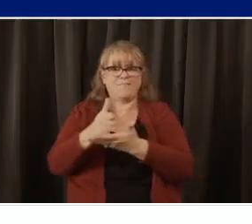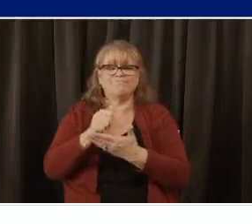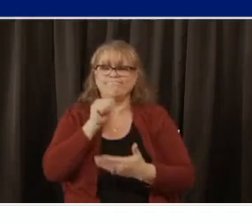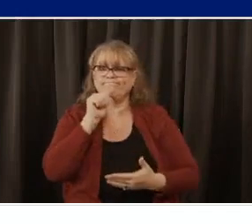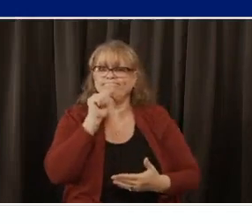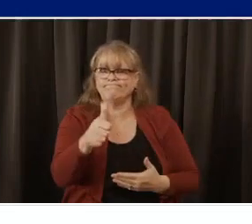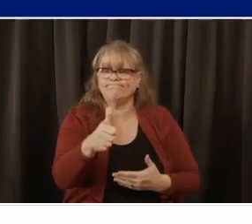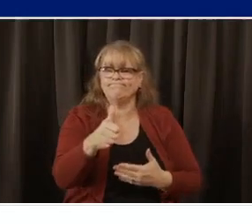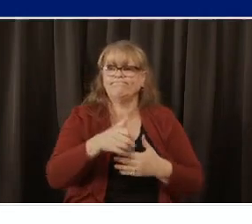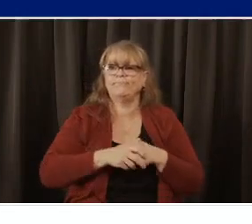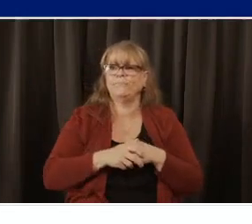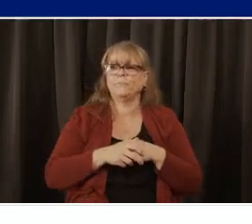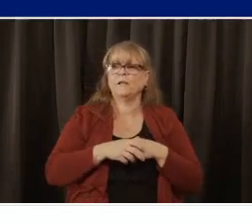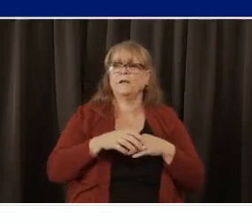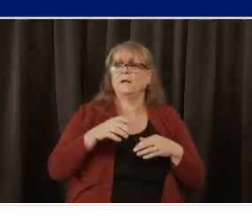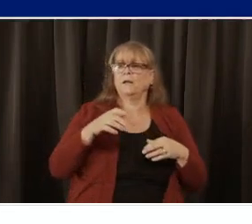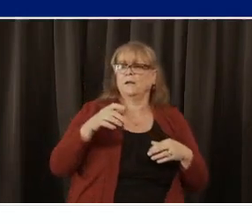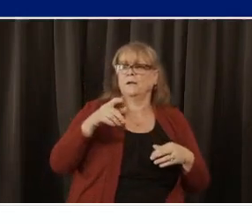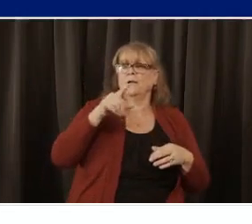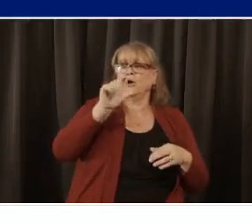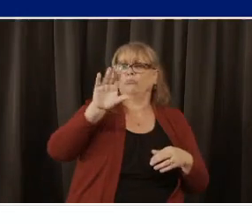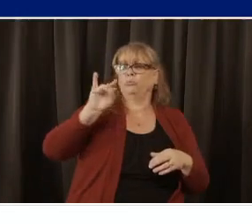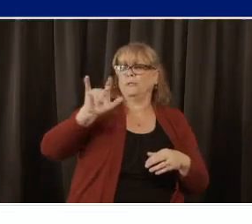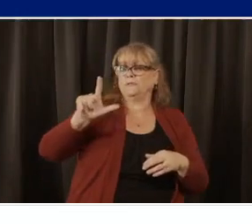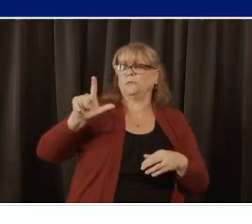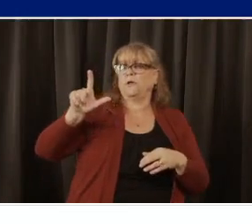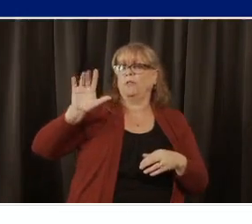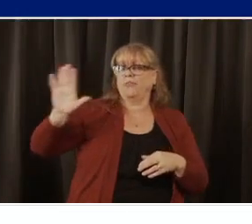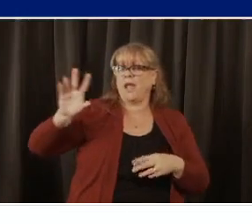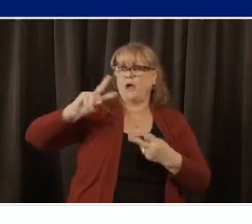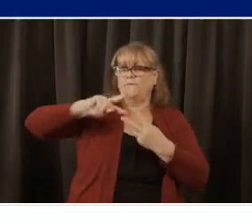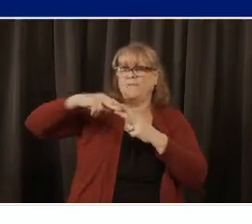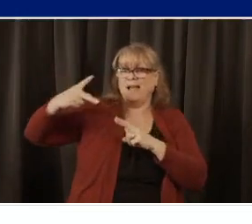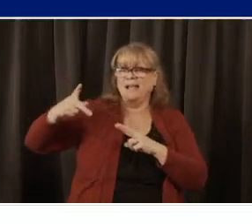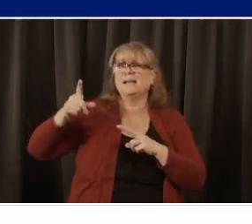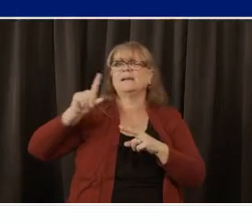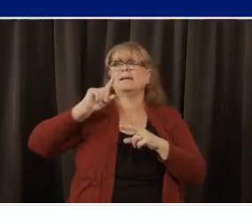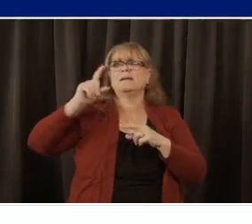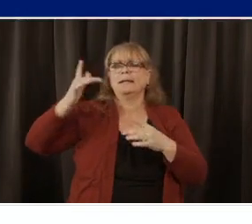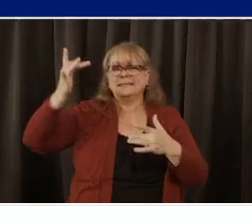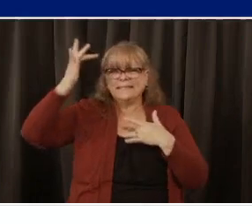mutation in common with the B 1351 South African variant where we have seen a small decrease